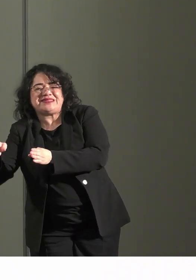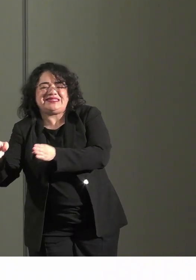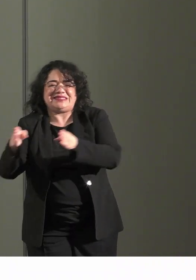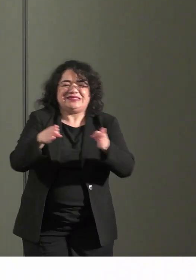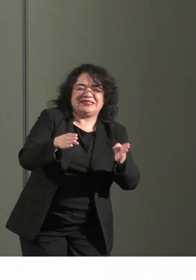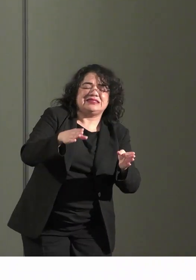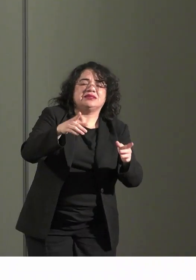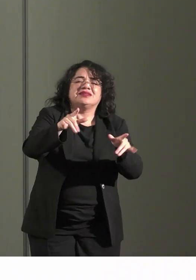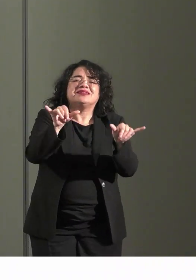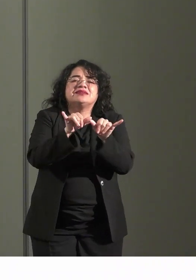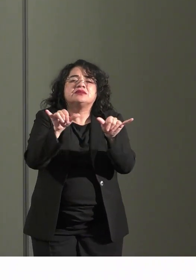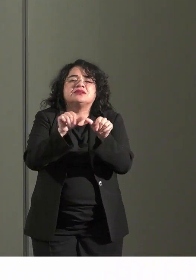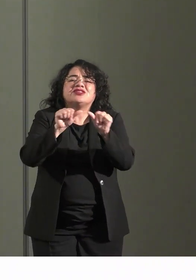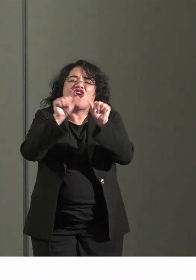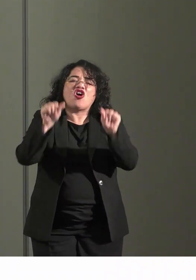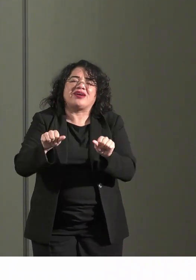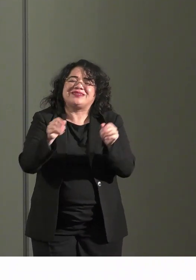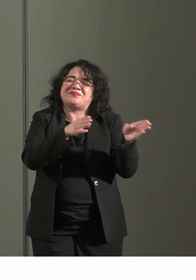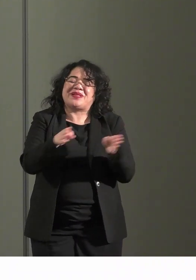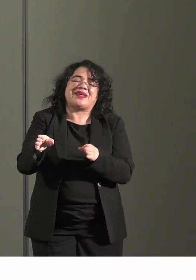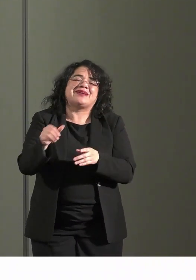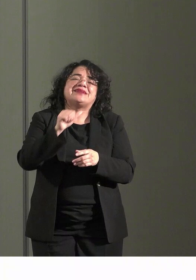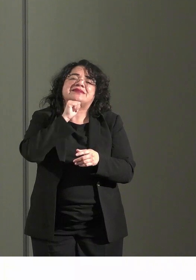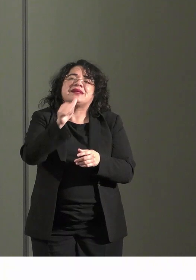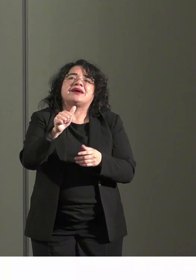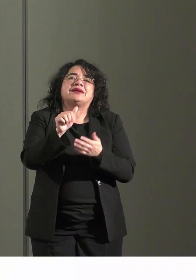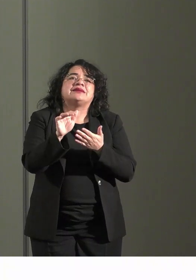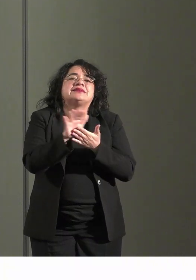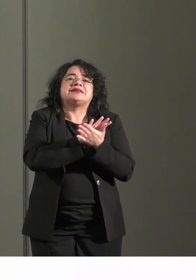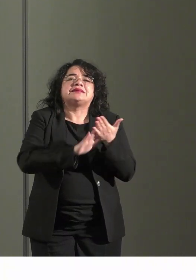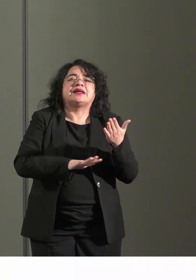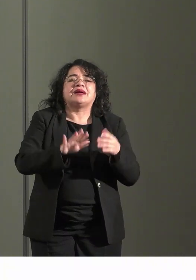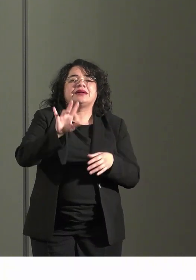You have to think about it ahead of time you don't design it for the 75% and you